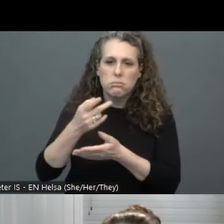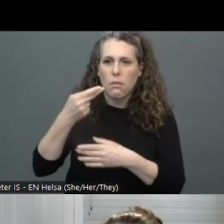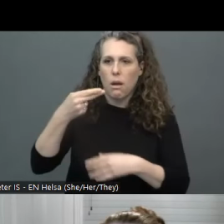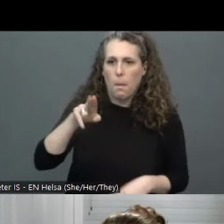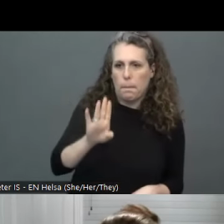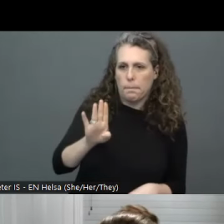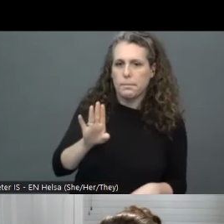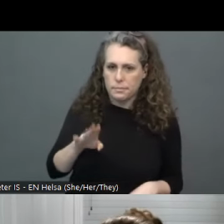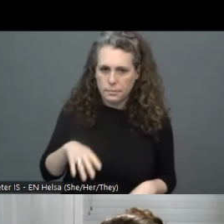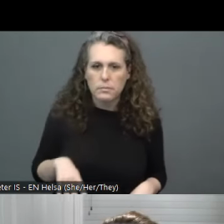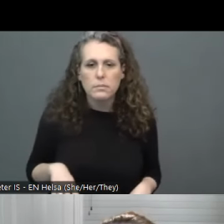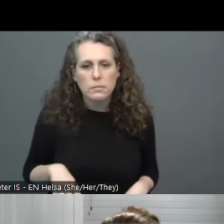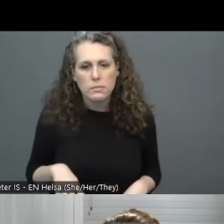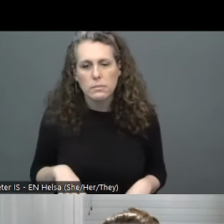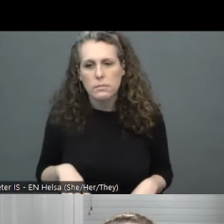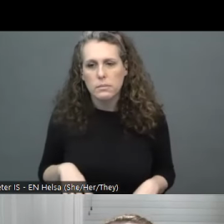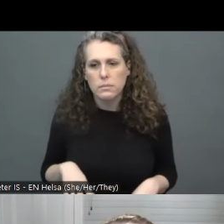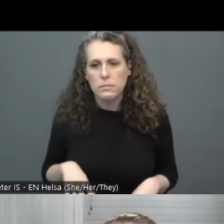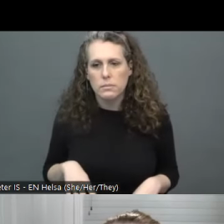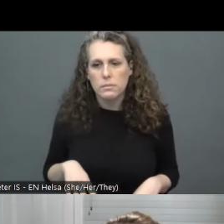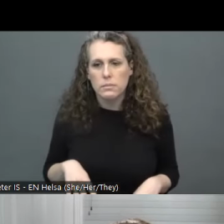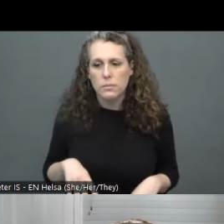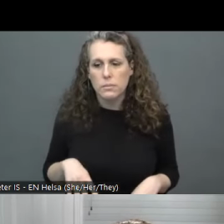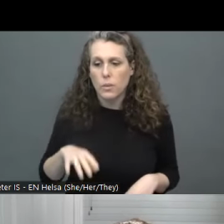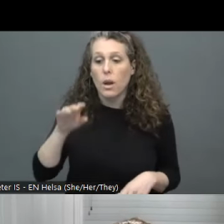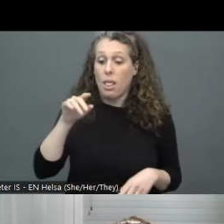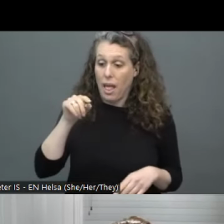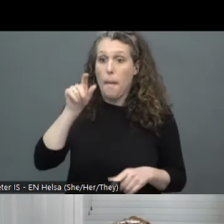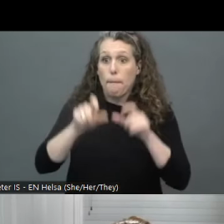the most with the contextualized experience involved in our technical support.